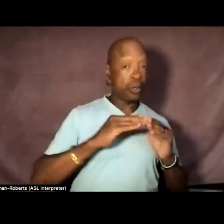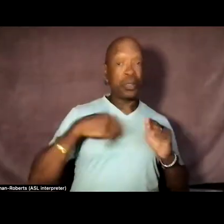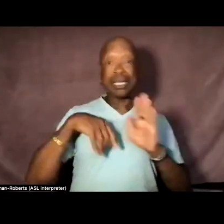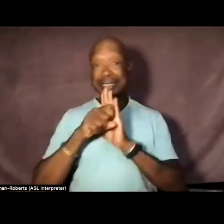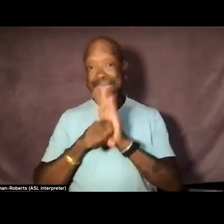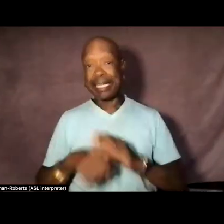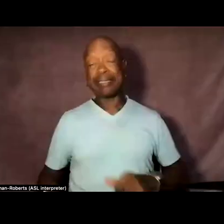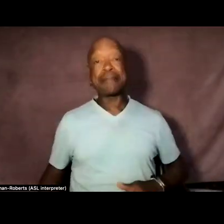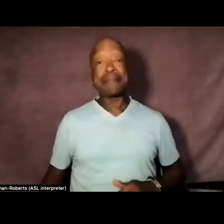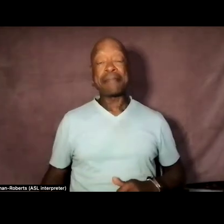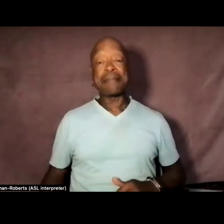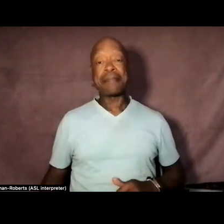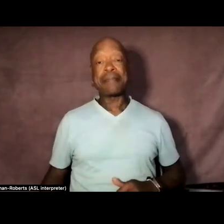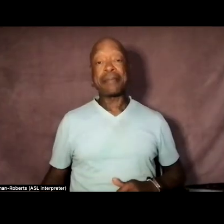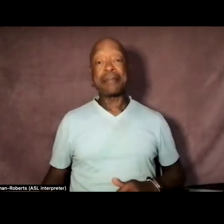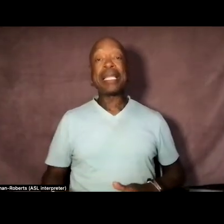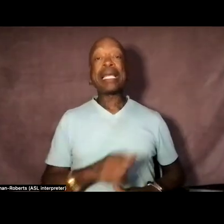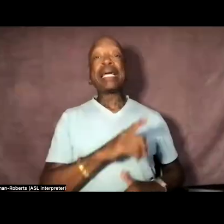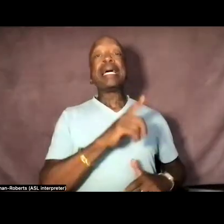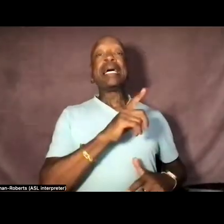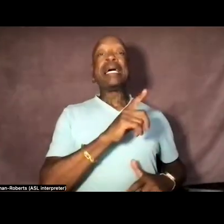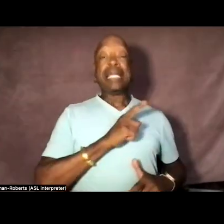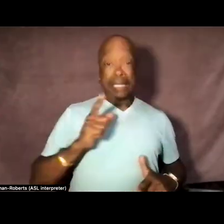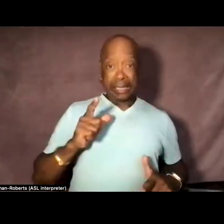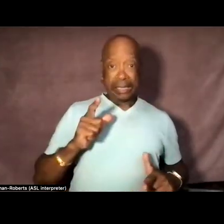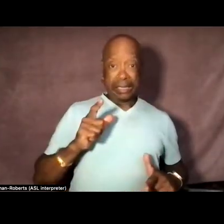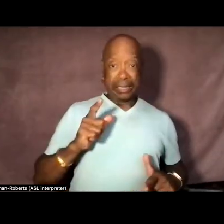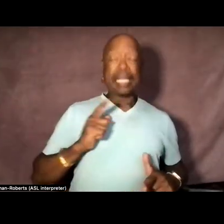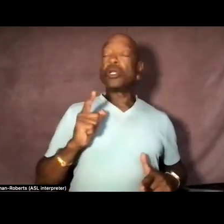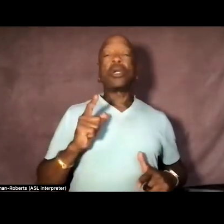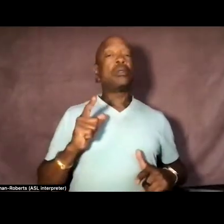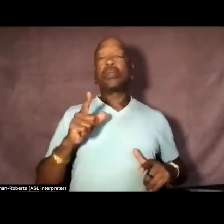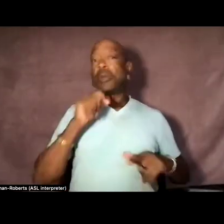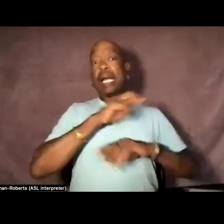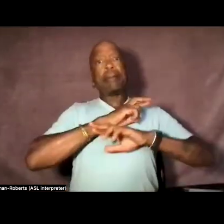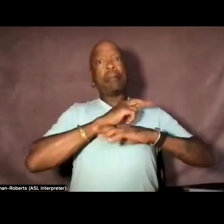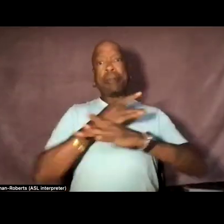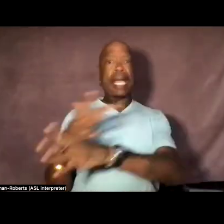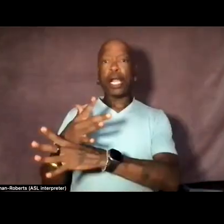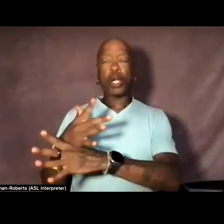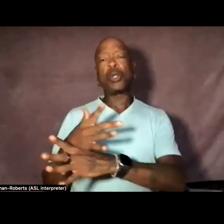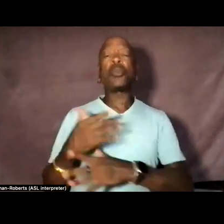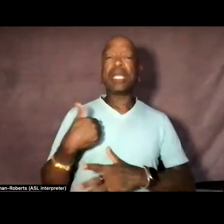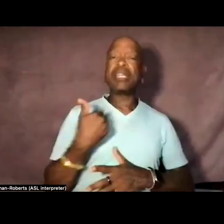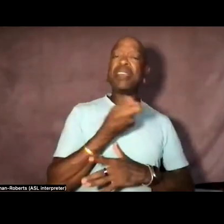legislature off guard they weren't prepared for it we even got a few Republican house members